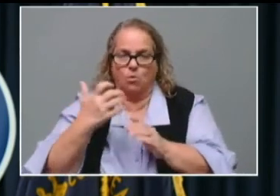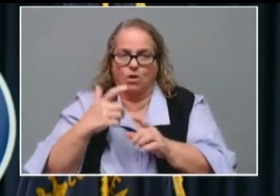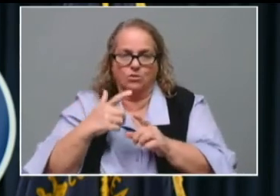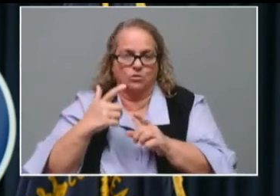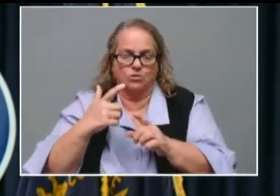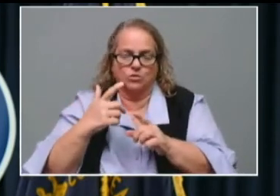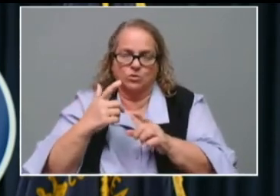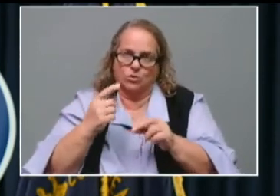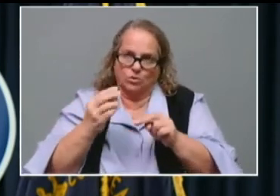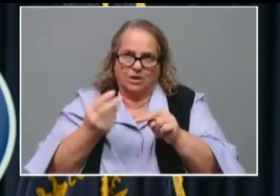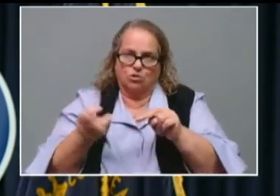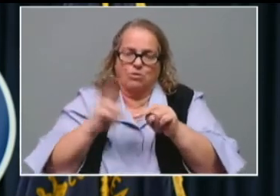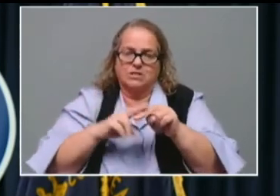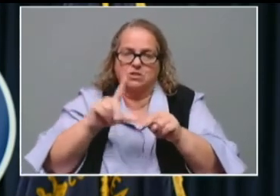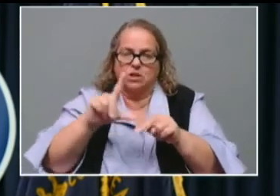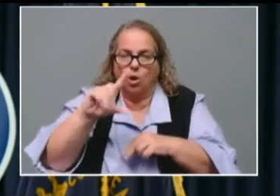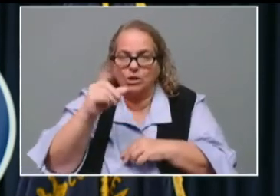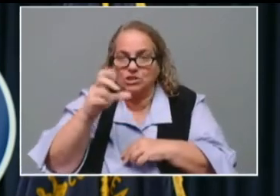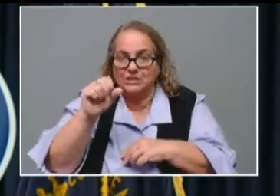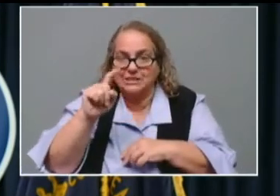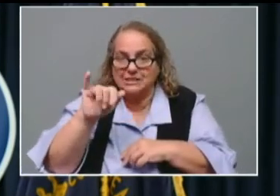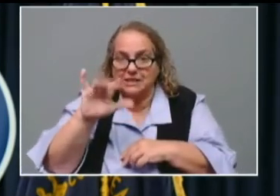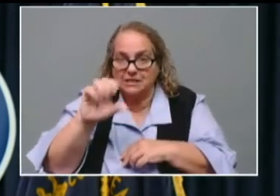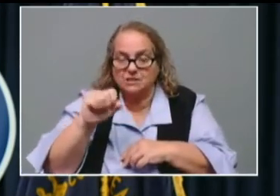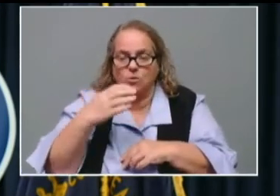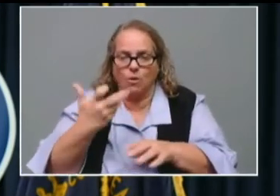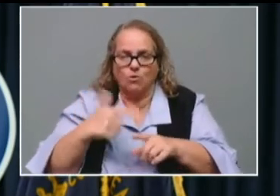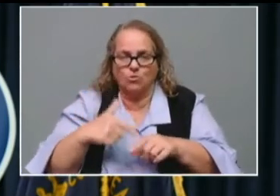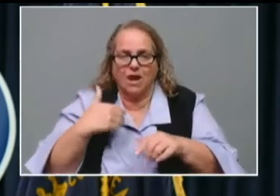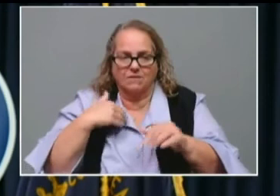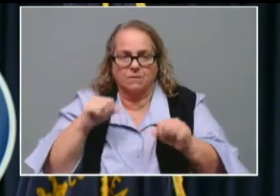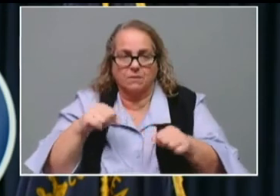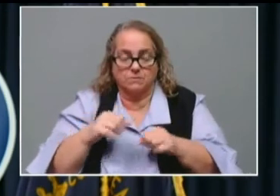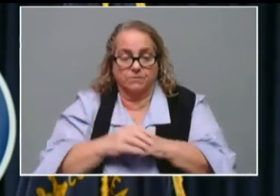to have that capacity would be the federal state funding split and the